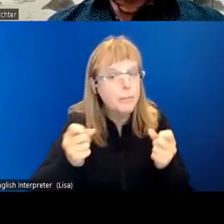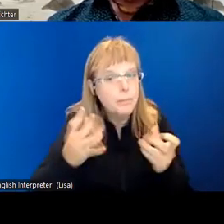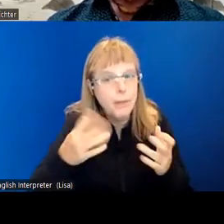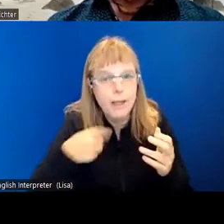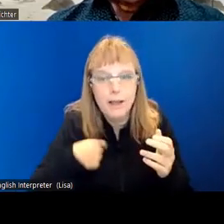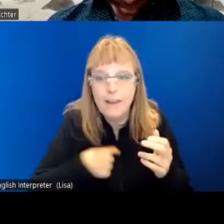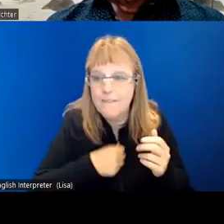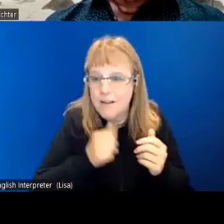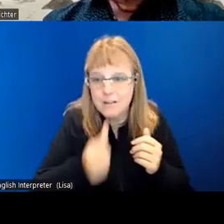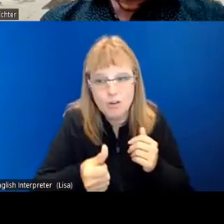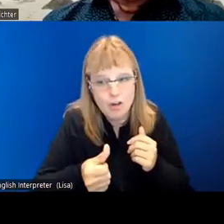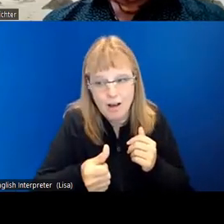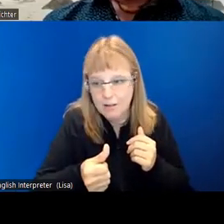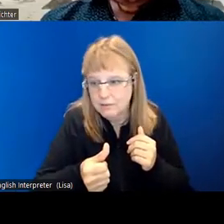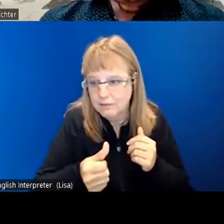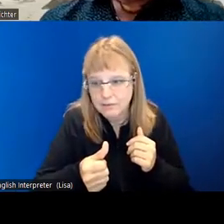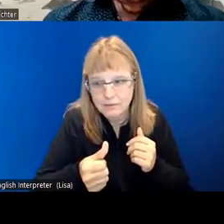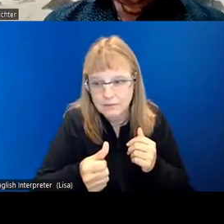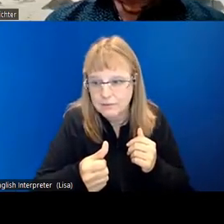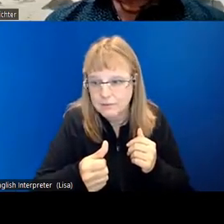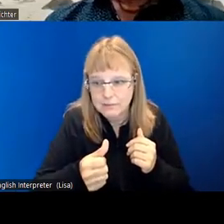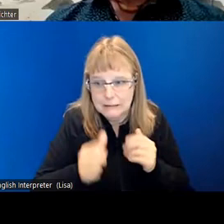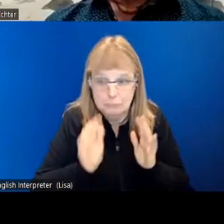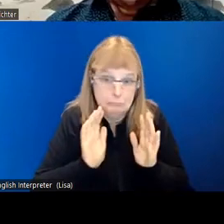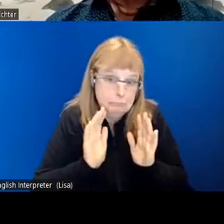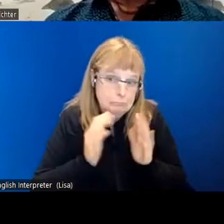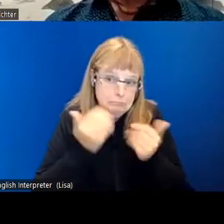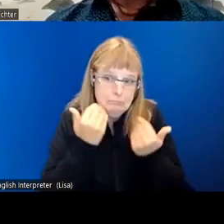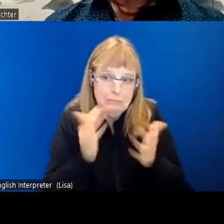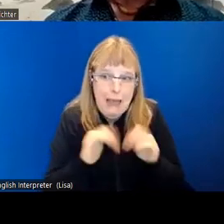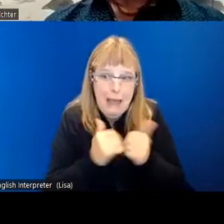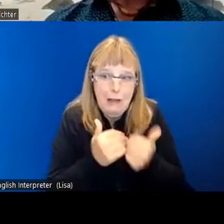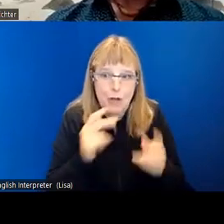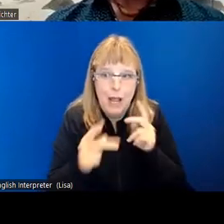And I... I don't know how people perceive me, but I am shy.